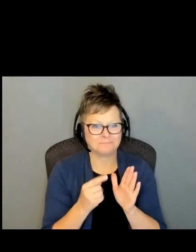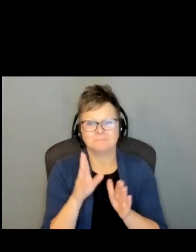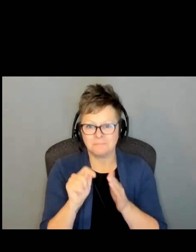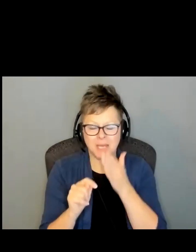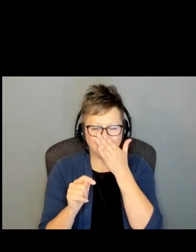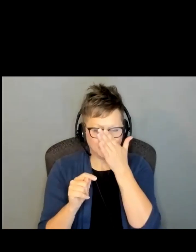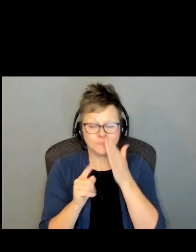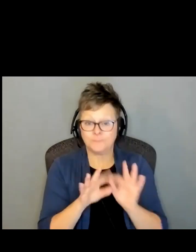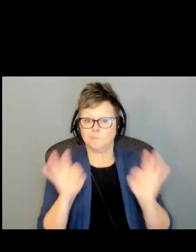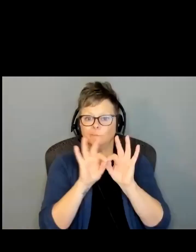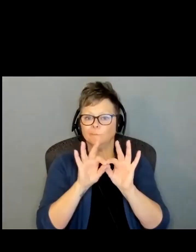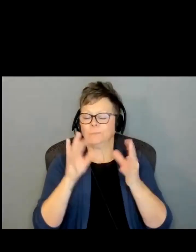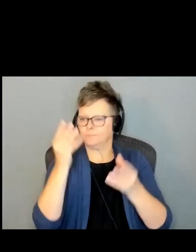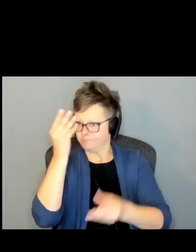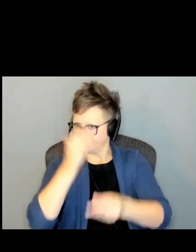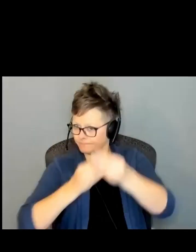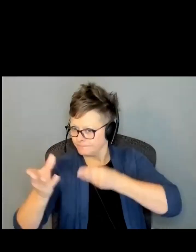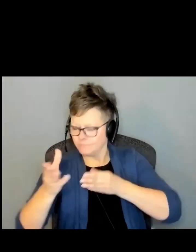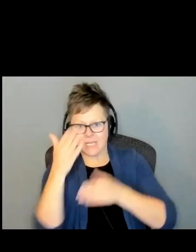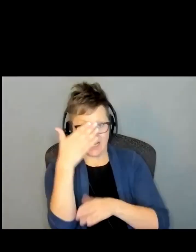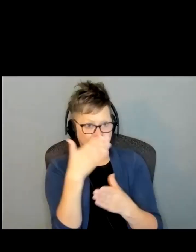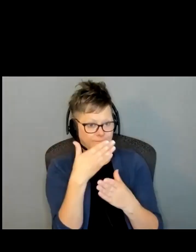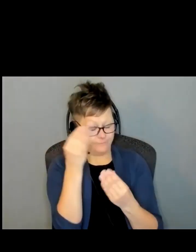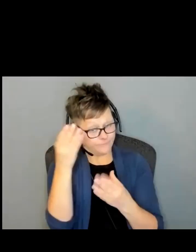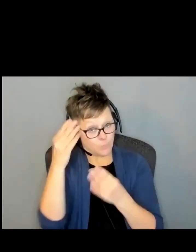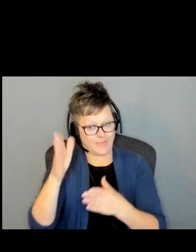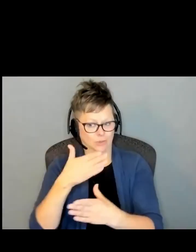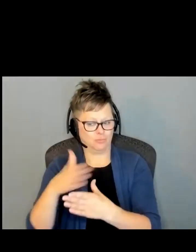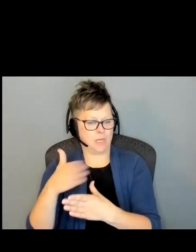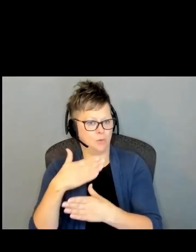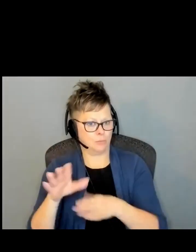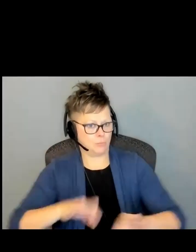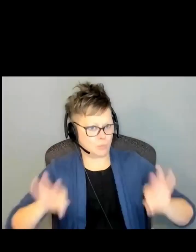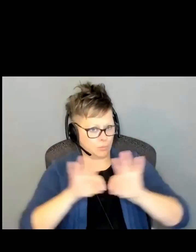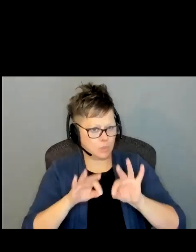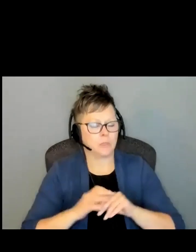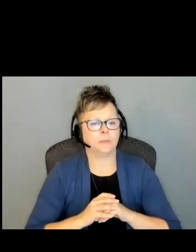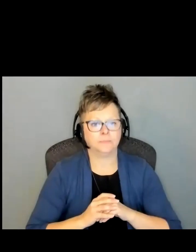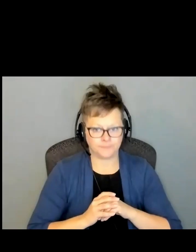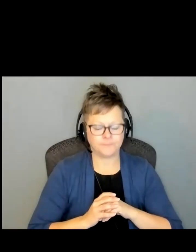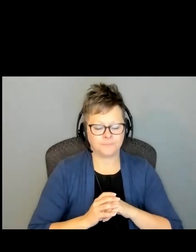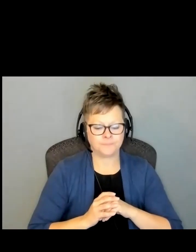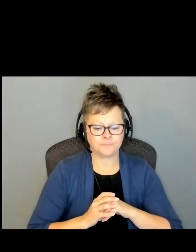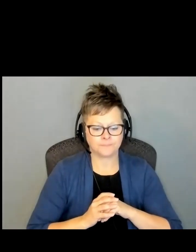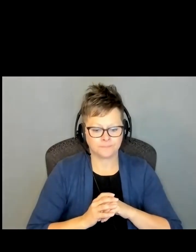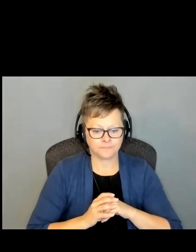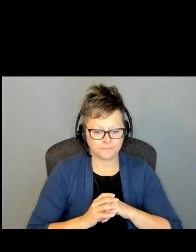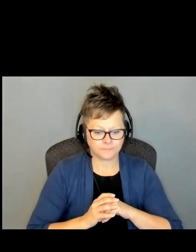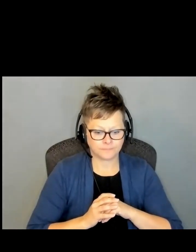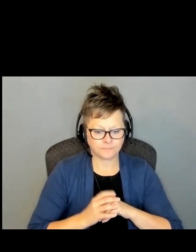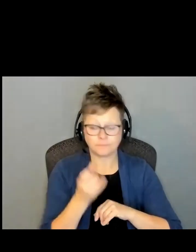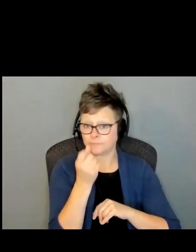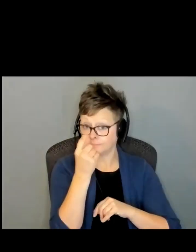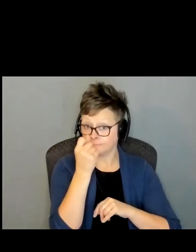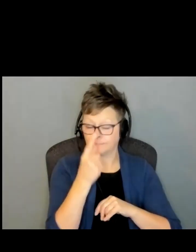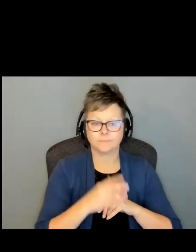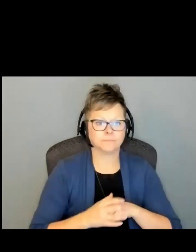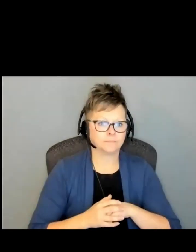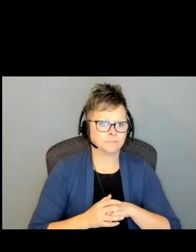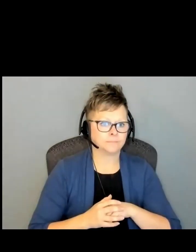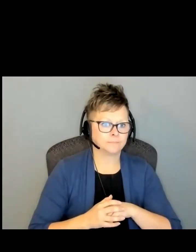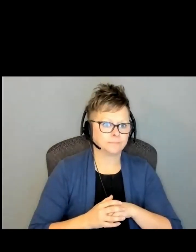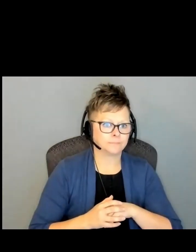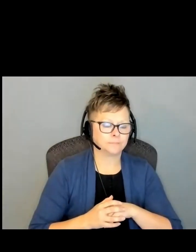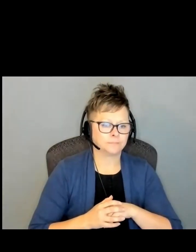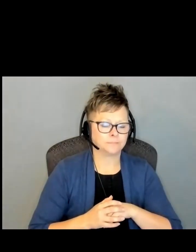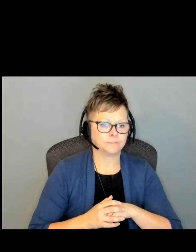So, let's not forget that process should not trap a dead purpose.